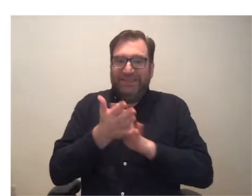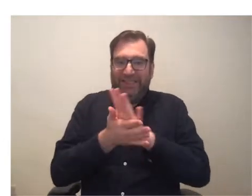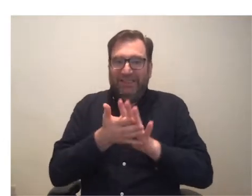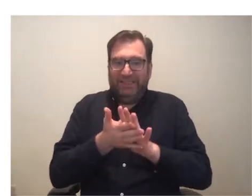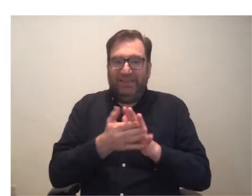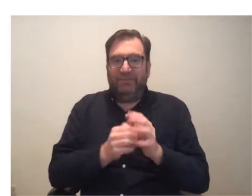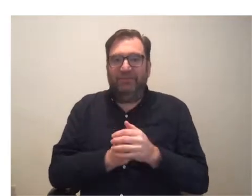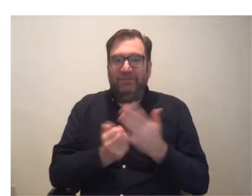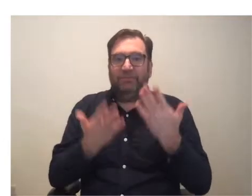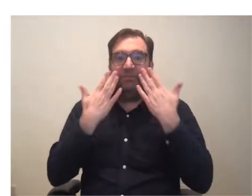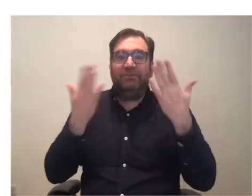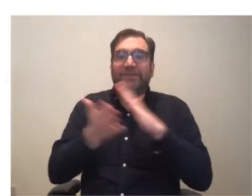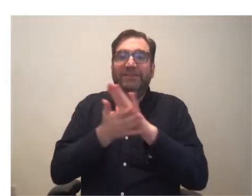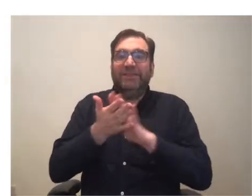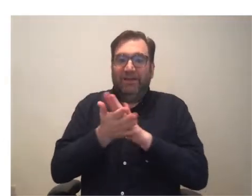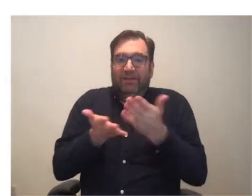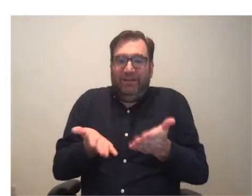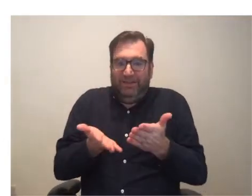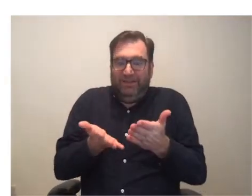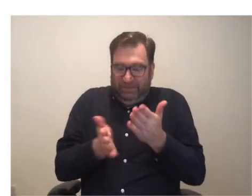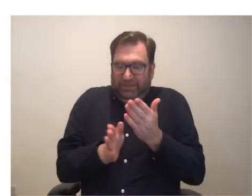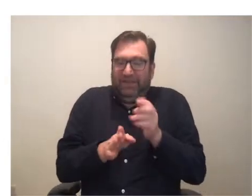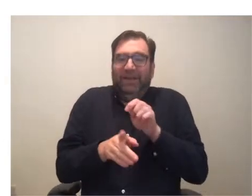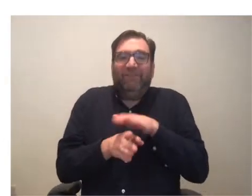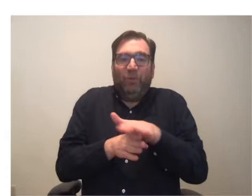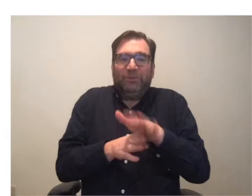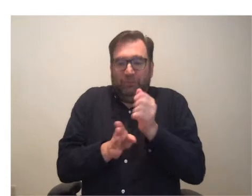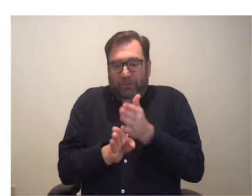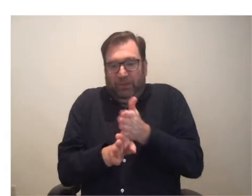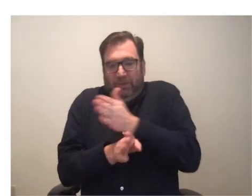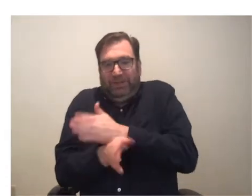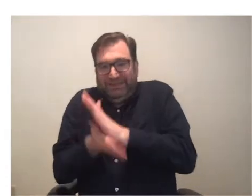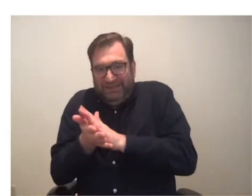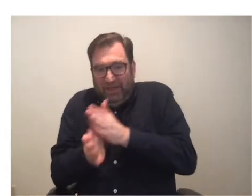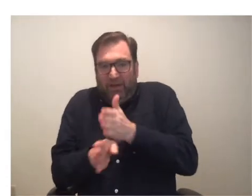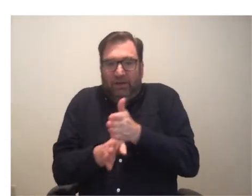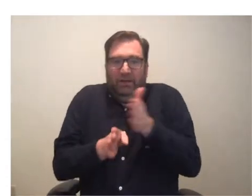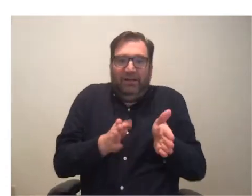where the appearance of the current sign is influenced by the previous and next sign;